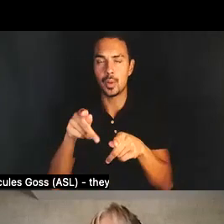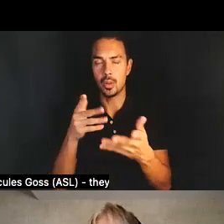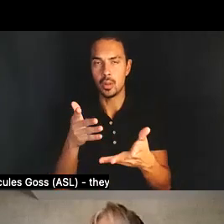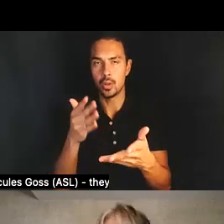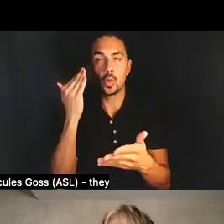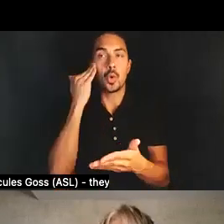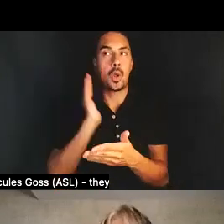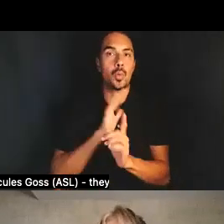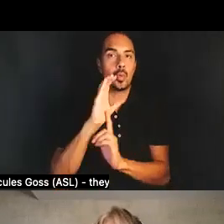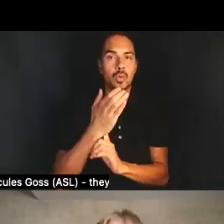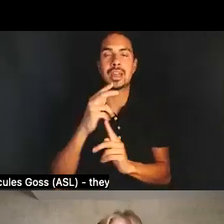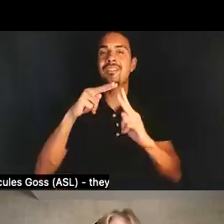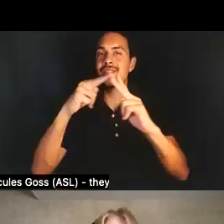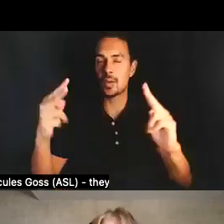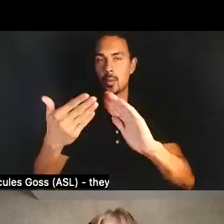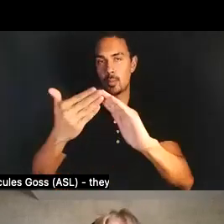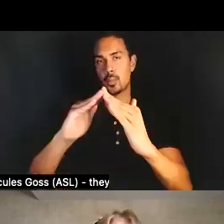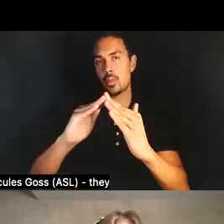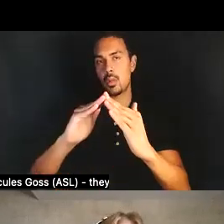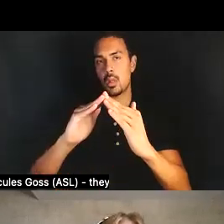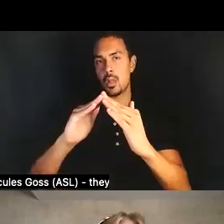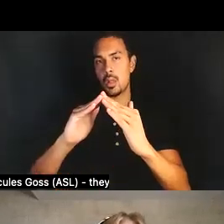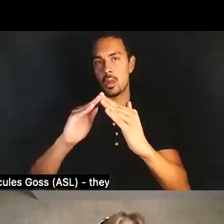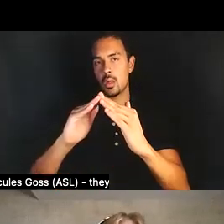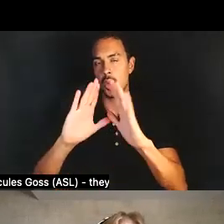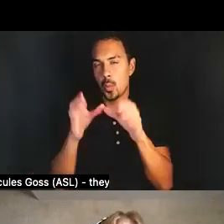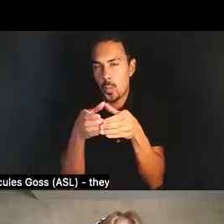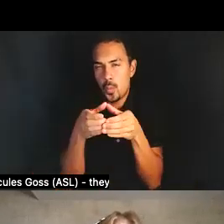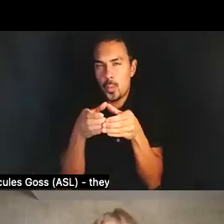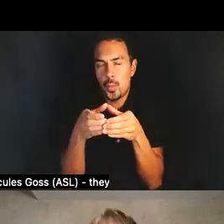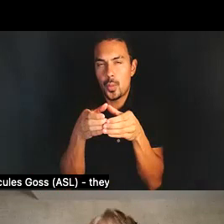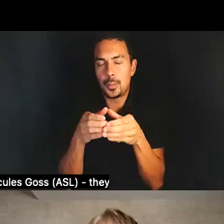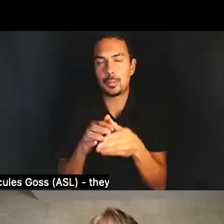no Filipino people intimately, we are very communal, it is